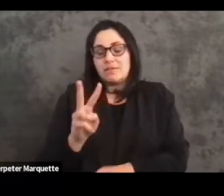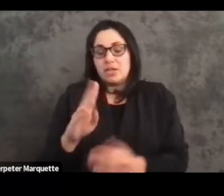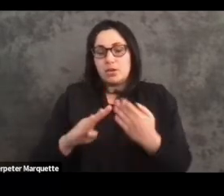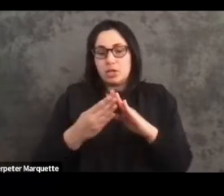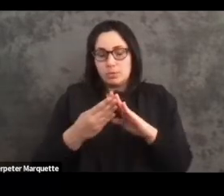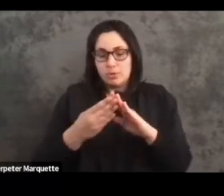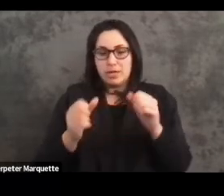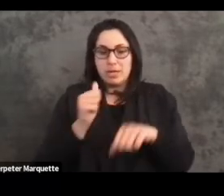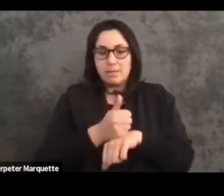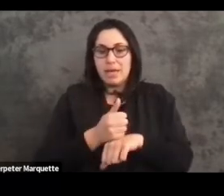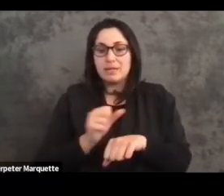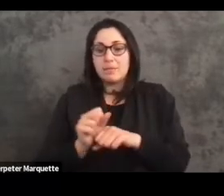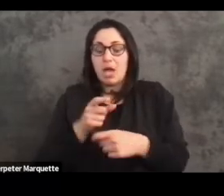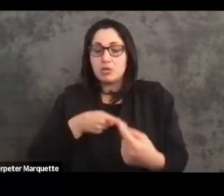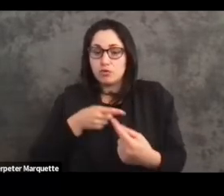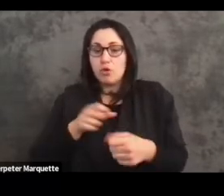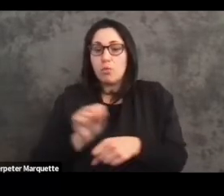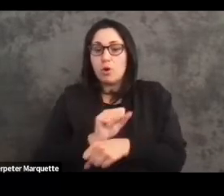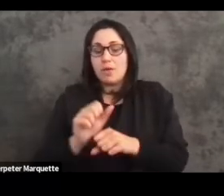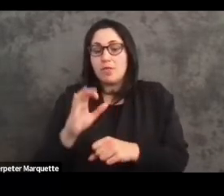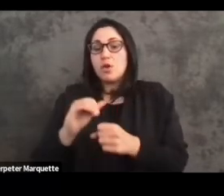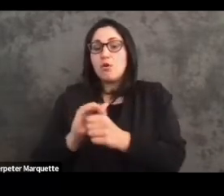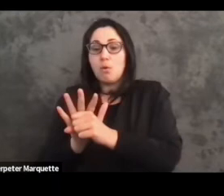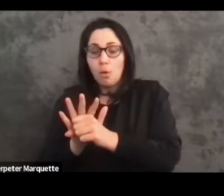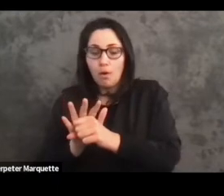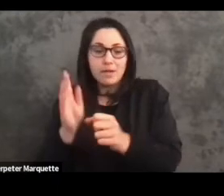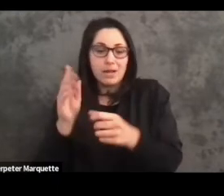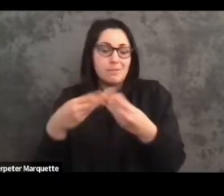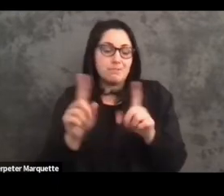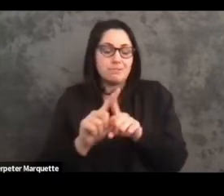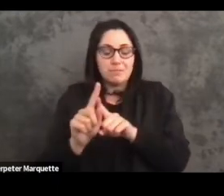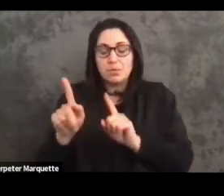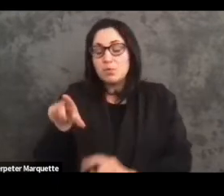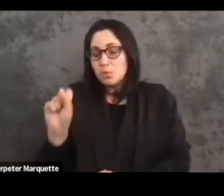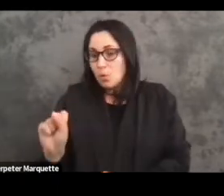long history of working in community based HIV work, to my struggle and my work with